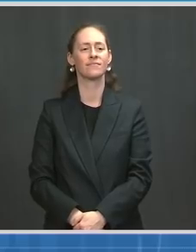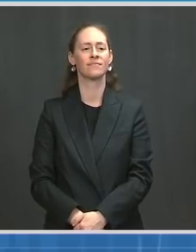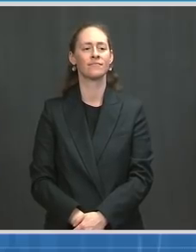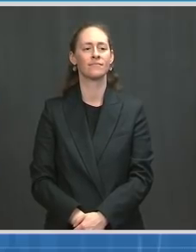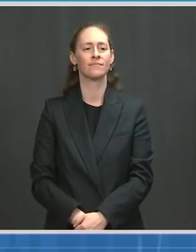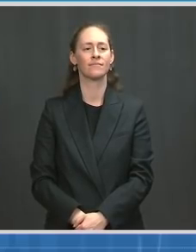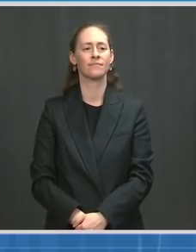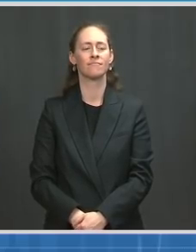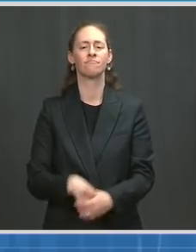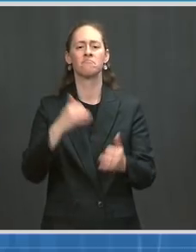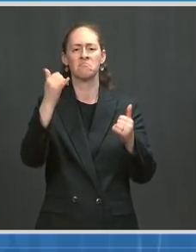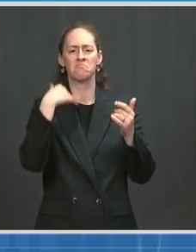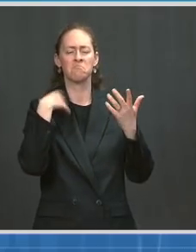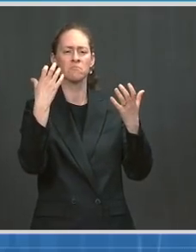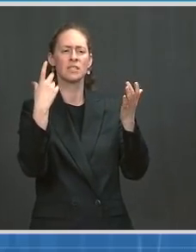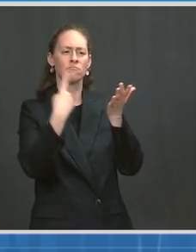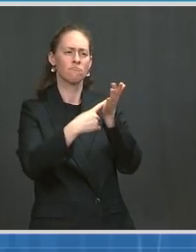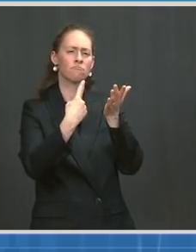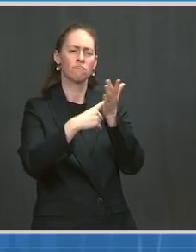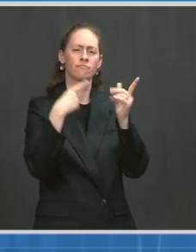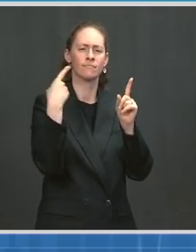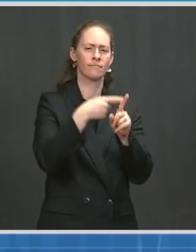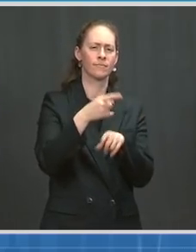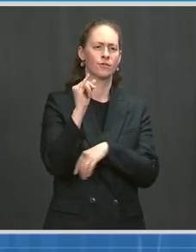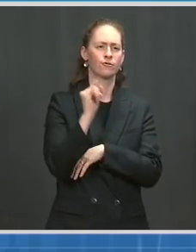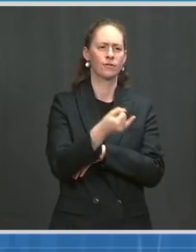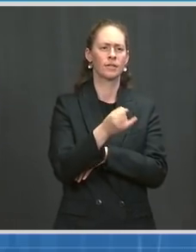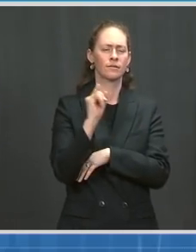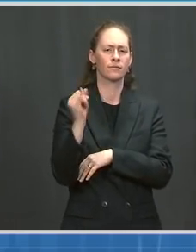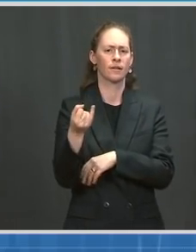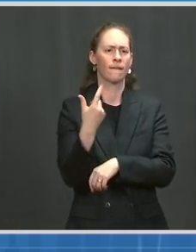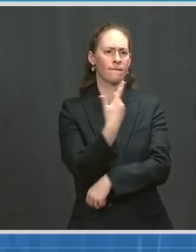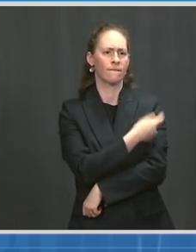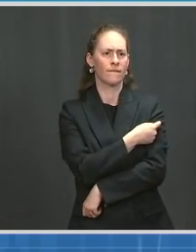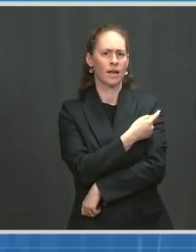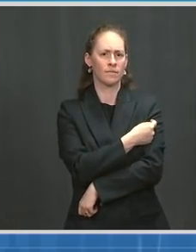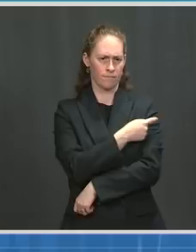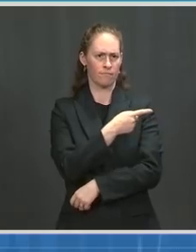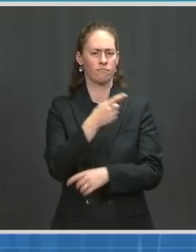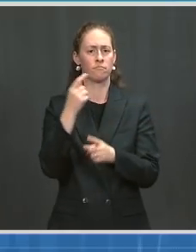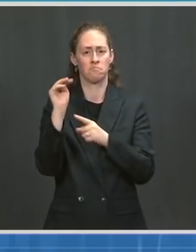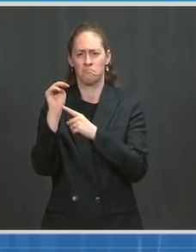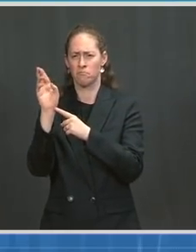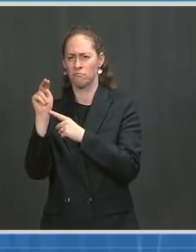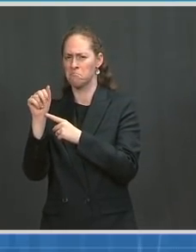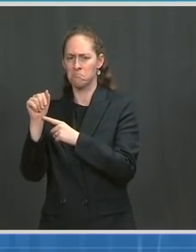I've been speaking to you up to now about the mRNAs. So, after at least two weeks of follow-up,